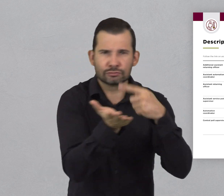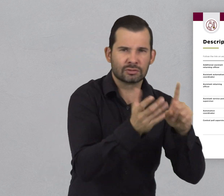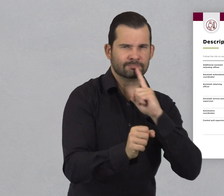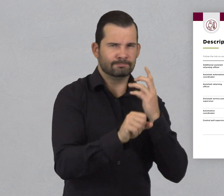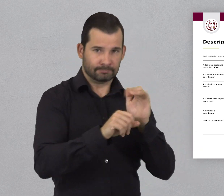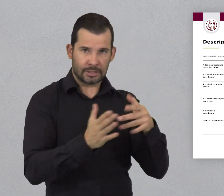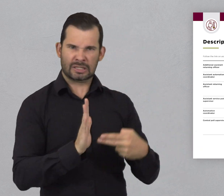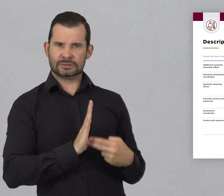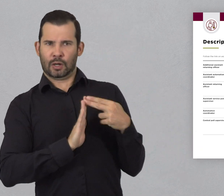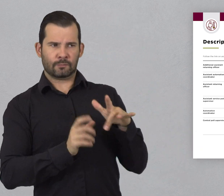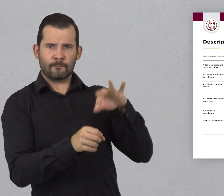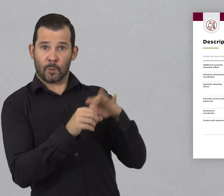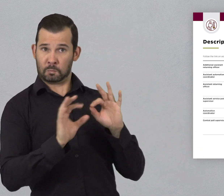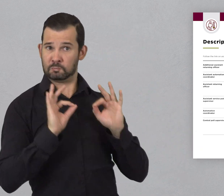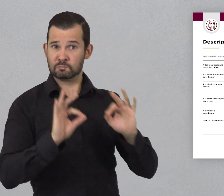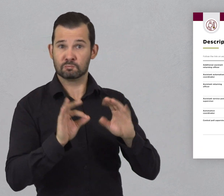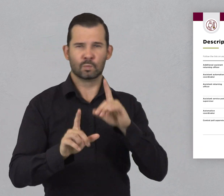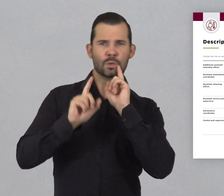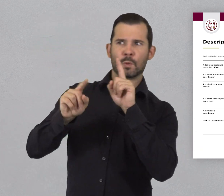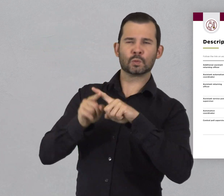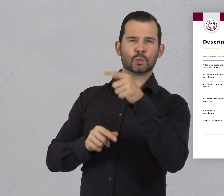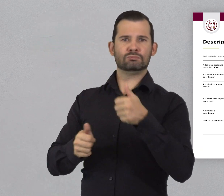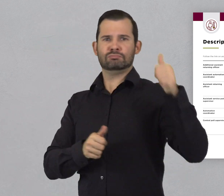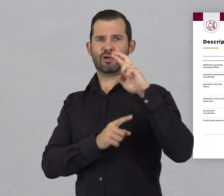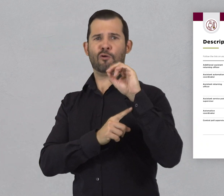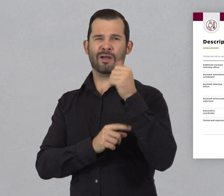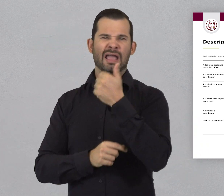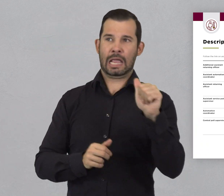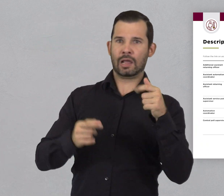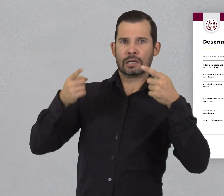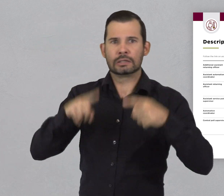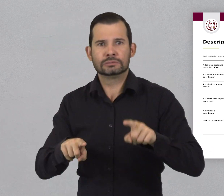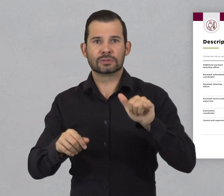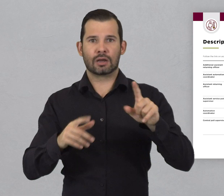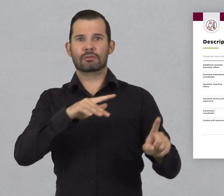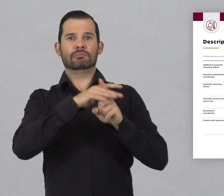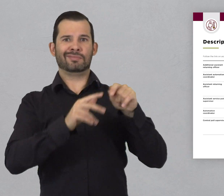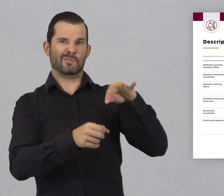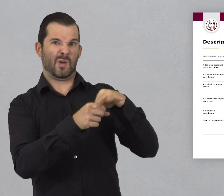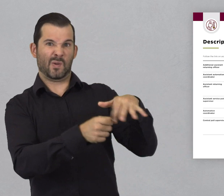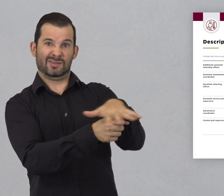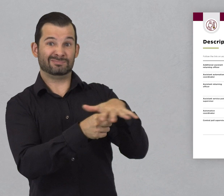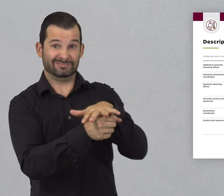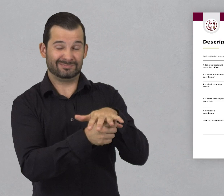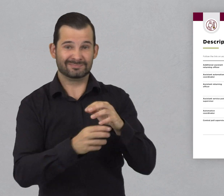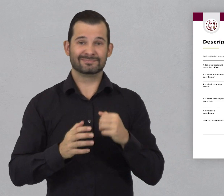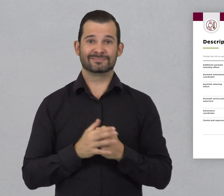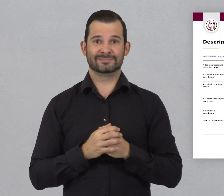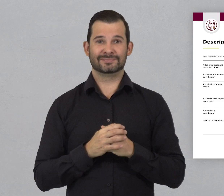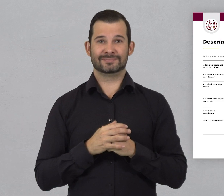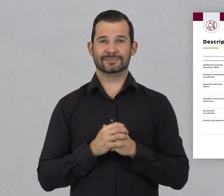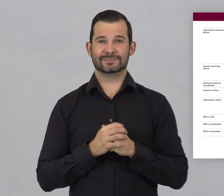the integrity of the vote and report to the RO any incidents that occur at the polling place.